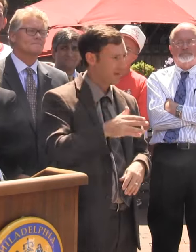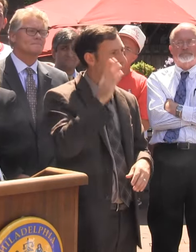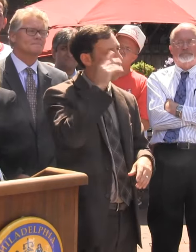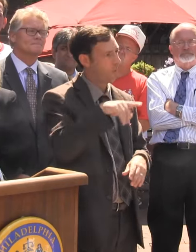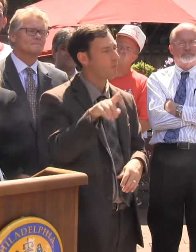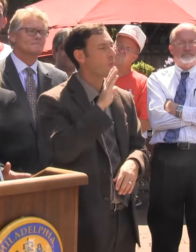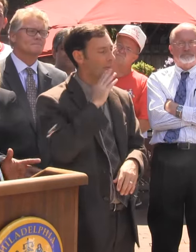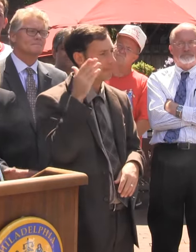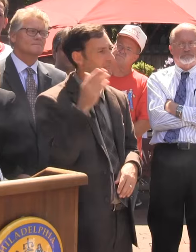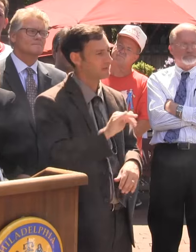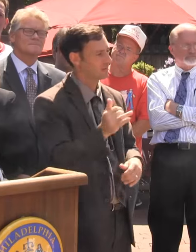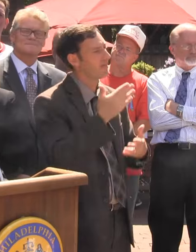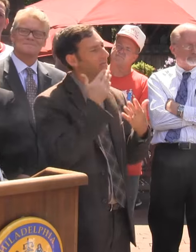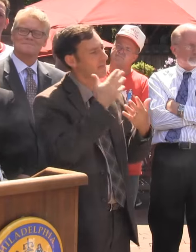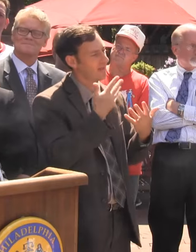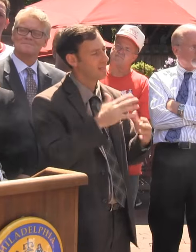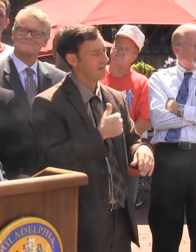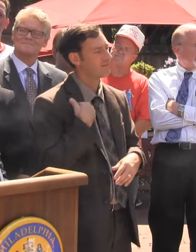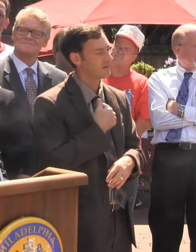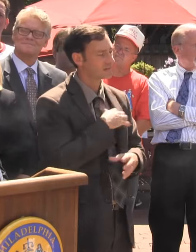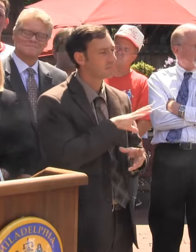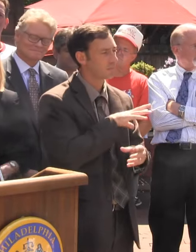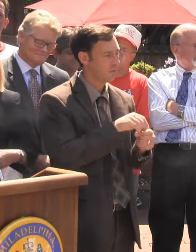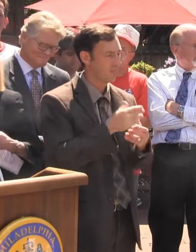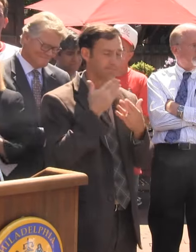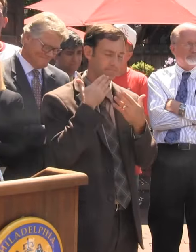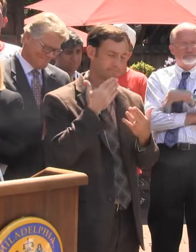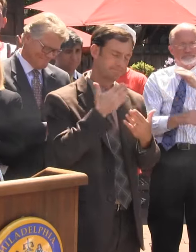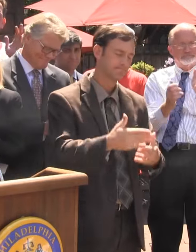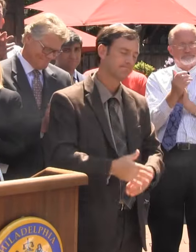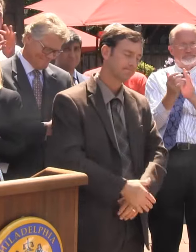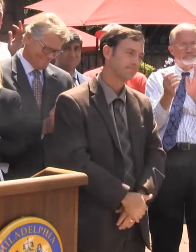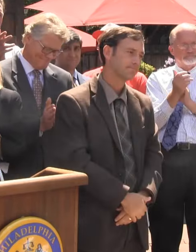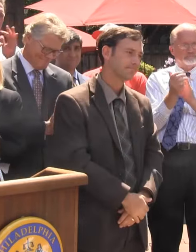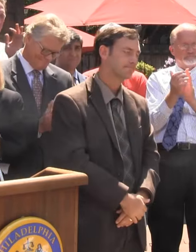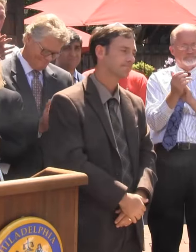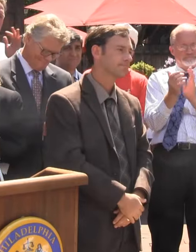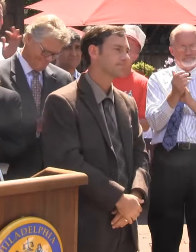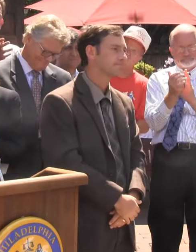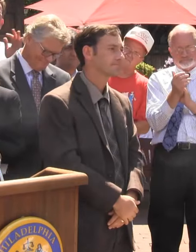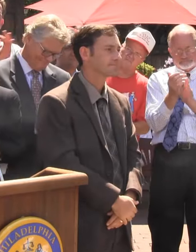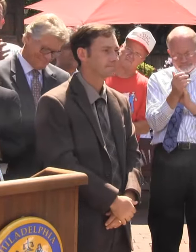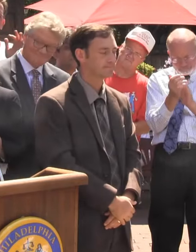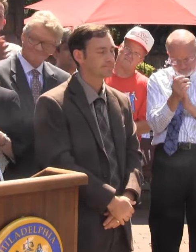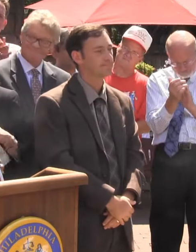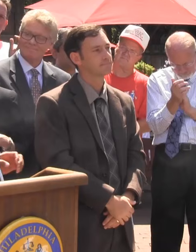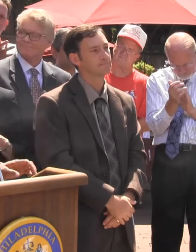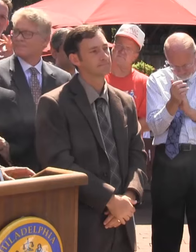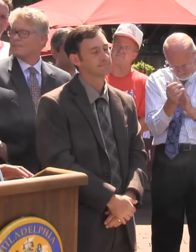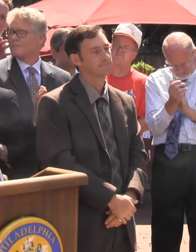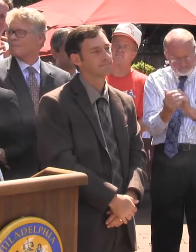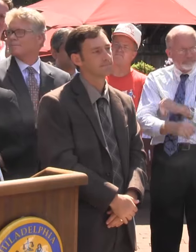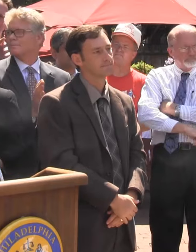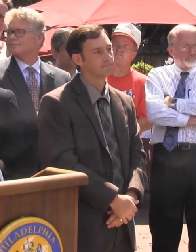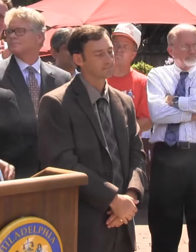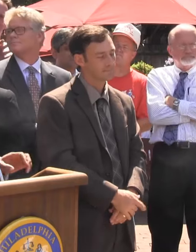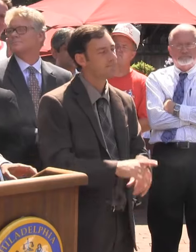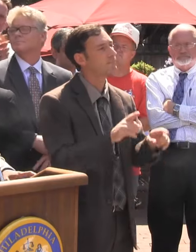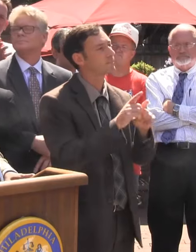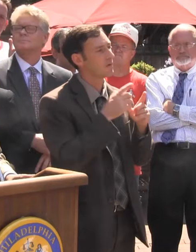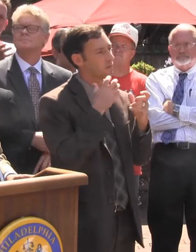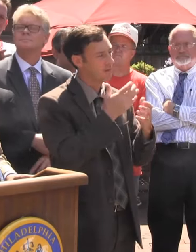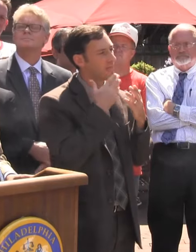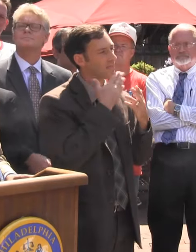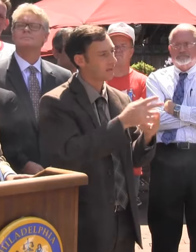there also. Thank you for allowing us to be a part. Let me also thank a couple other of